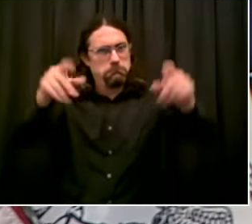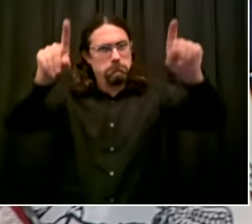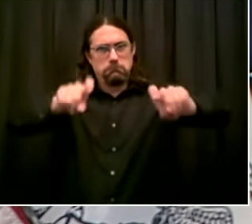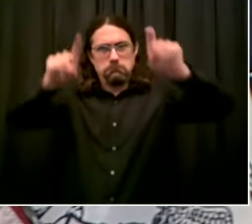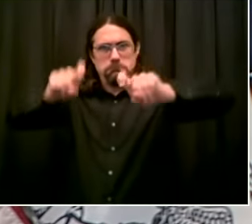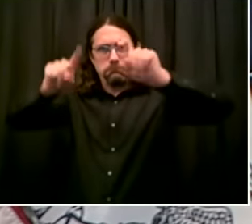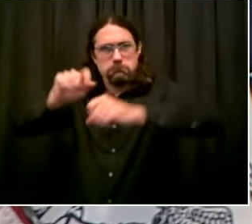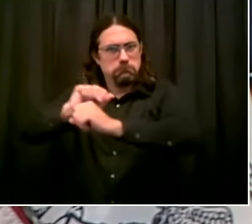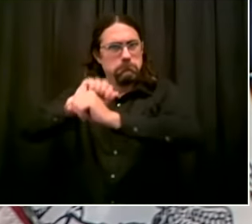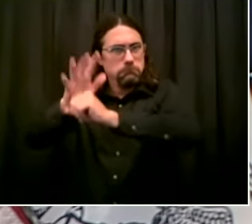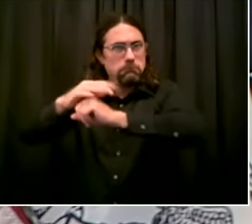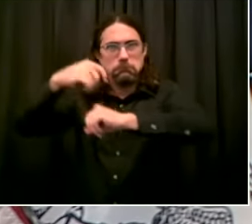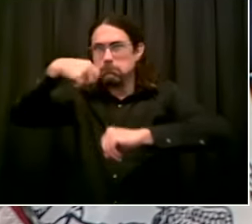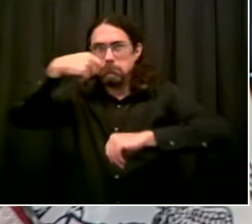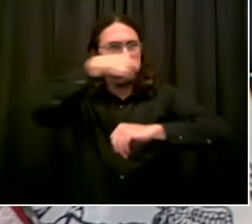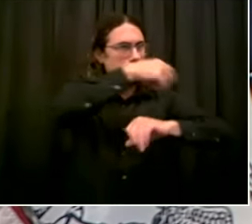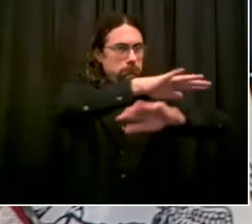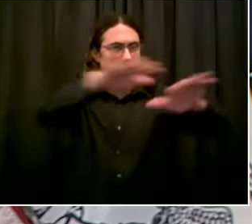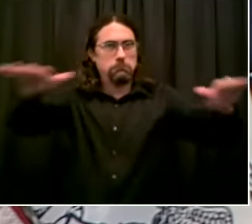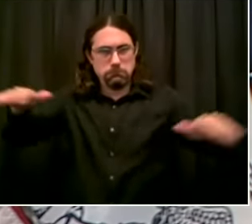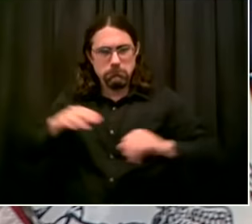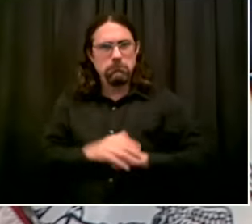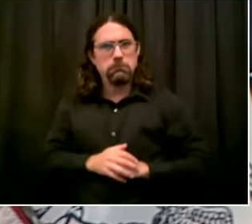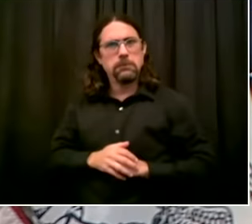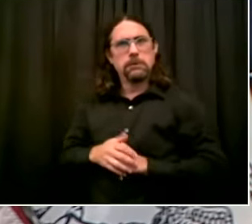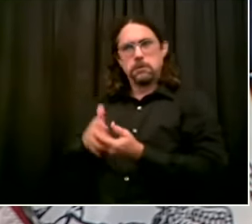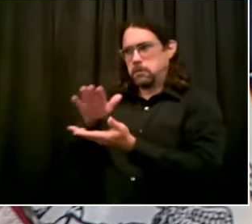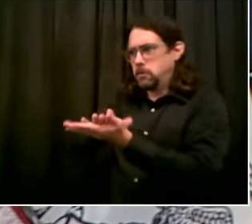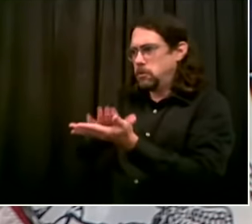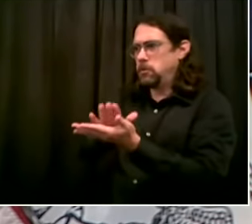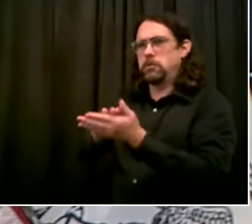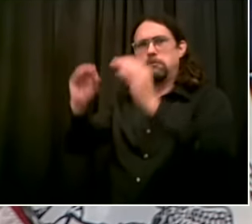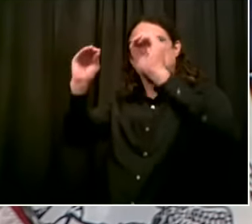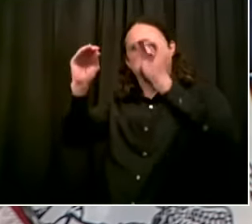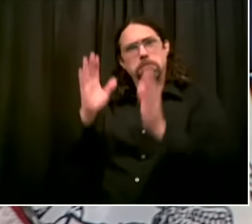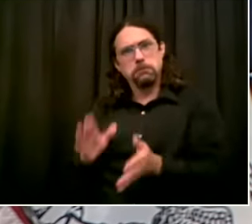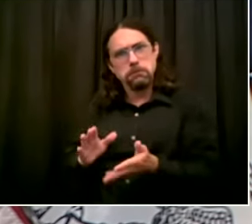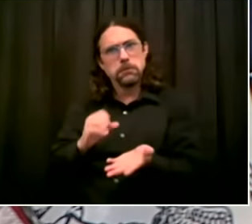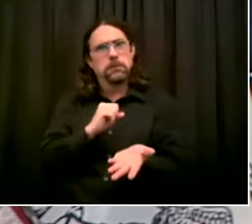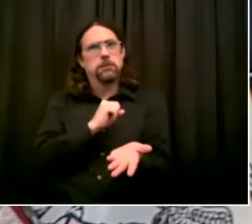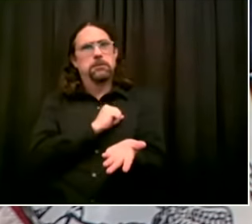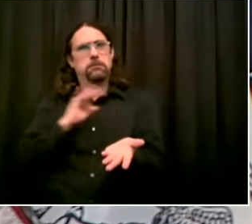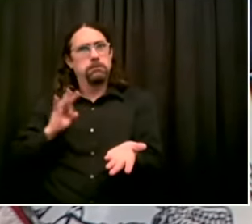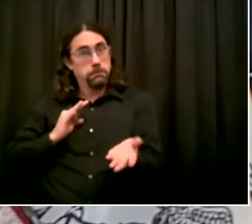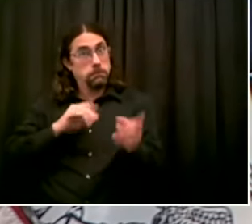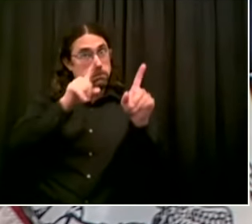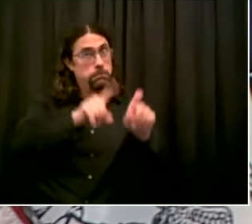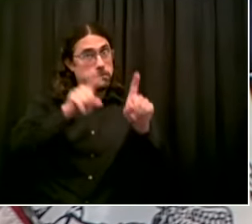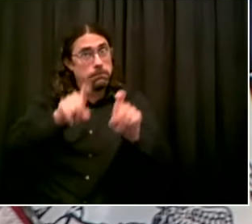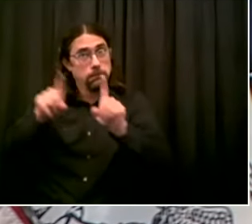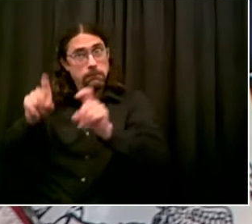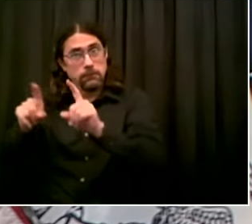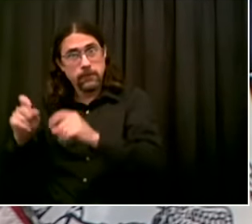AHEAD. I DID NOT HEAR A TREASURER HOLD. IT SEEMS LIKE THE CUT OFF FOR